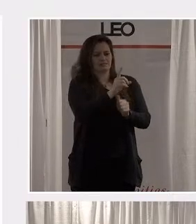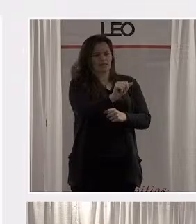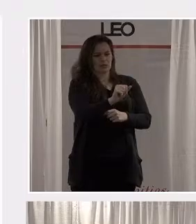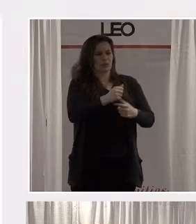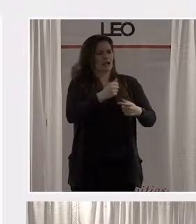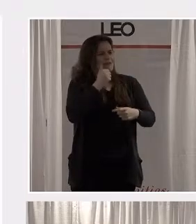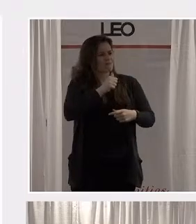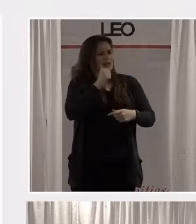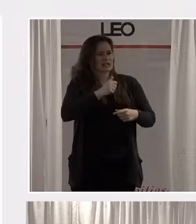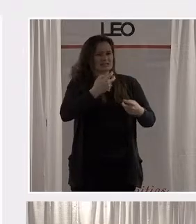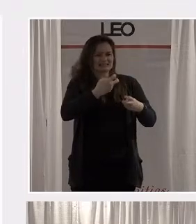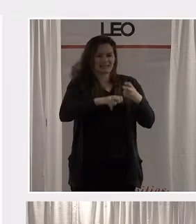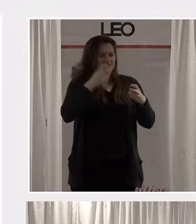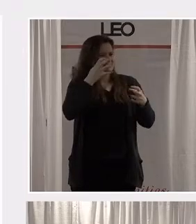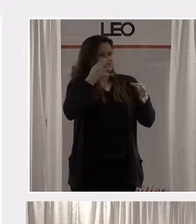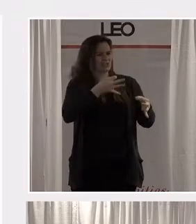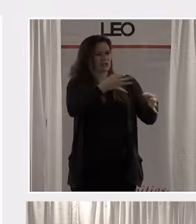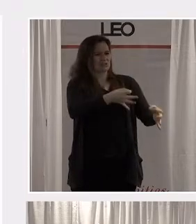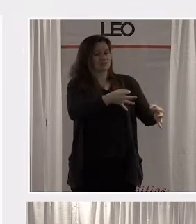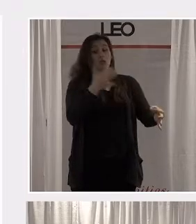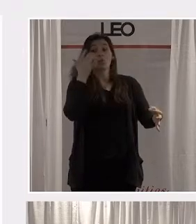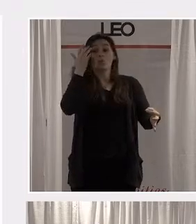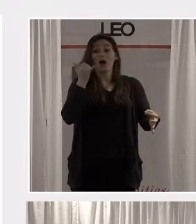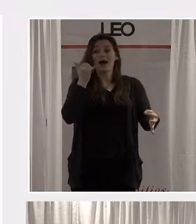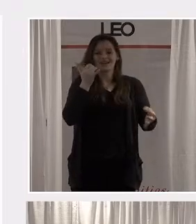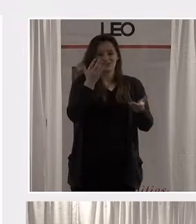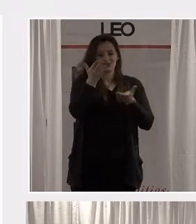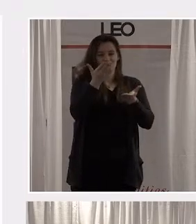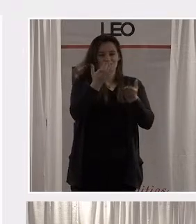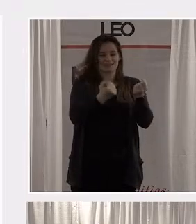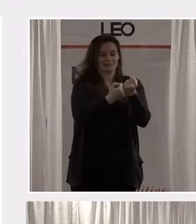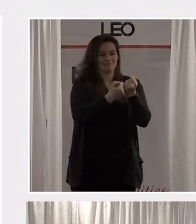BECAUSE OF THE LACK OF SERVICES AND SUPPORTS,